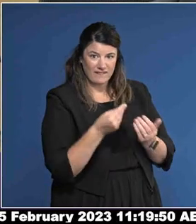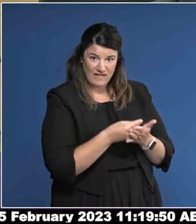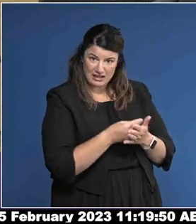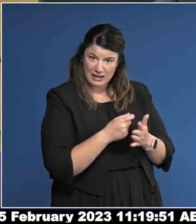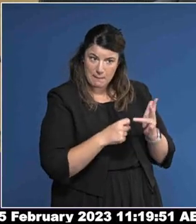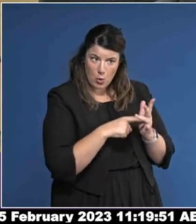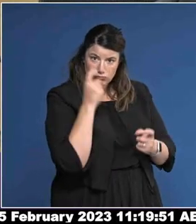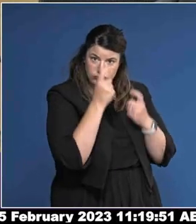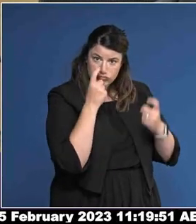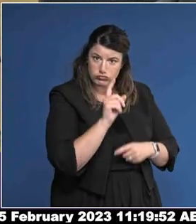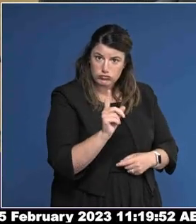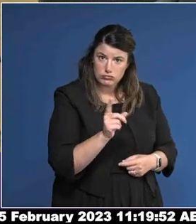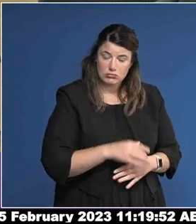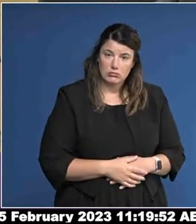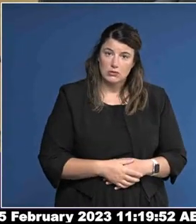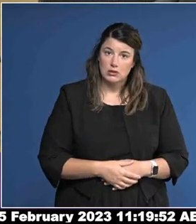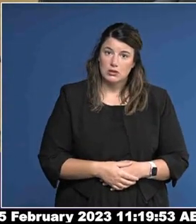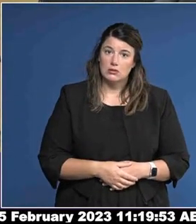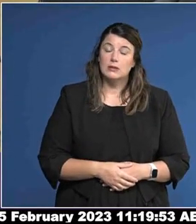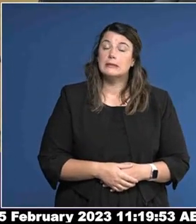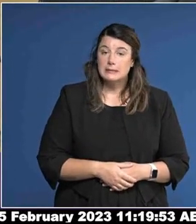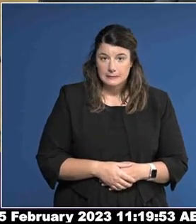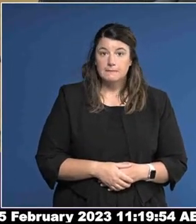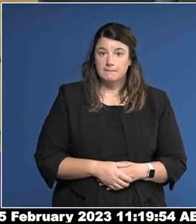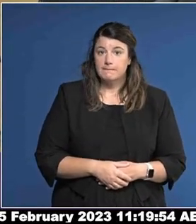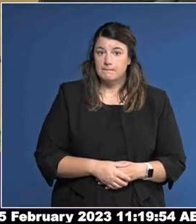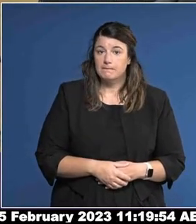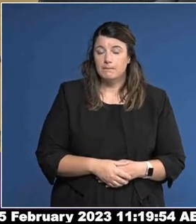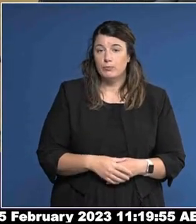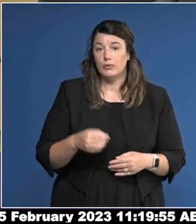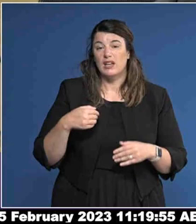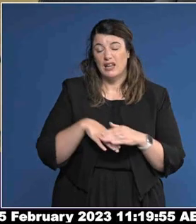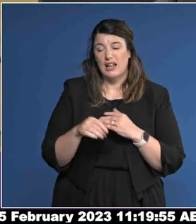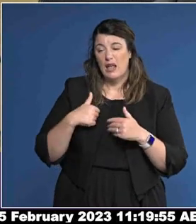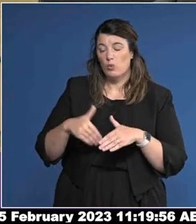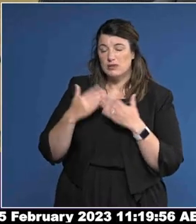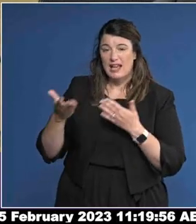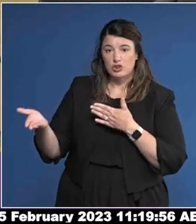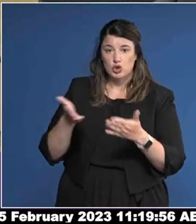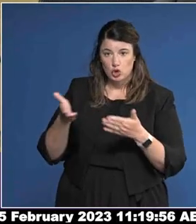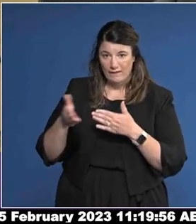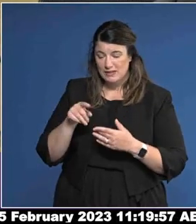Sure. It's a component of it. Historically, in our day services in particular, administration time was allocated